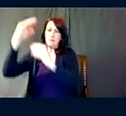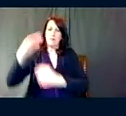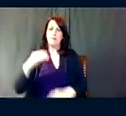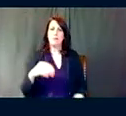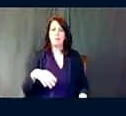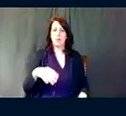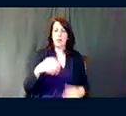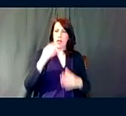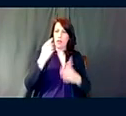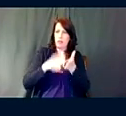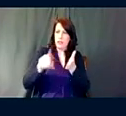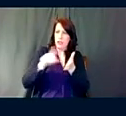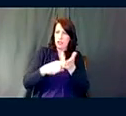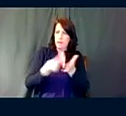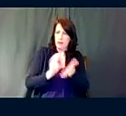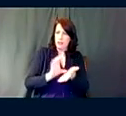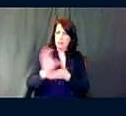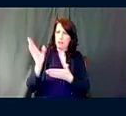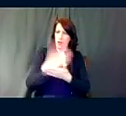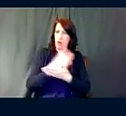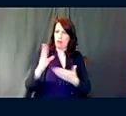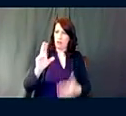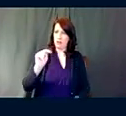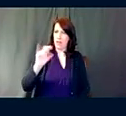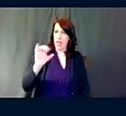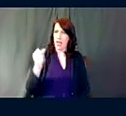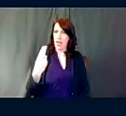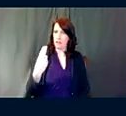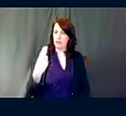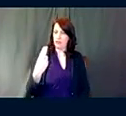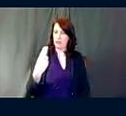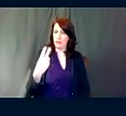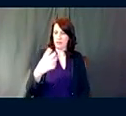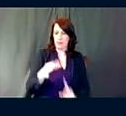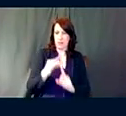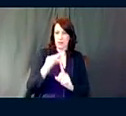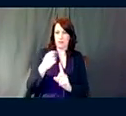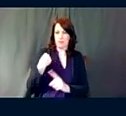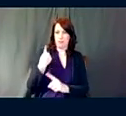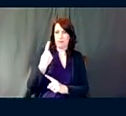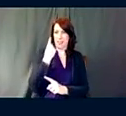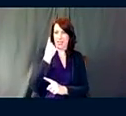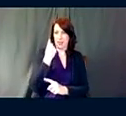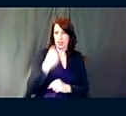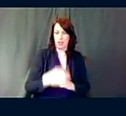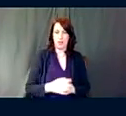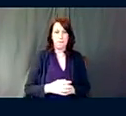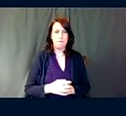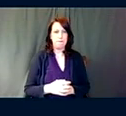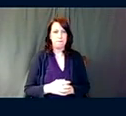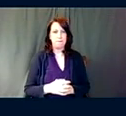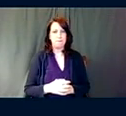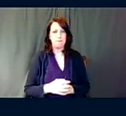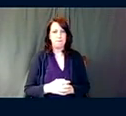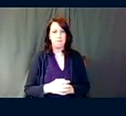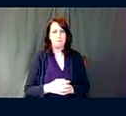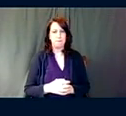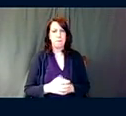YOU CAN SEE, CONSISTENT INCREASE IN BEHAVIORAL AND SOCIAL SCIENCE ACROSS THE NIH PARTICULARLY IN THE LAST YEAR. NEXT SLIDE.